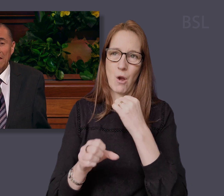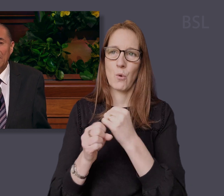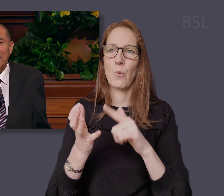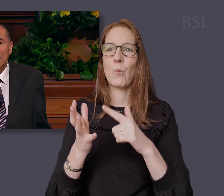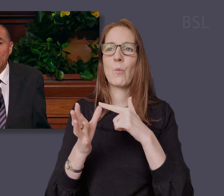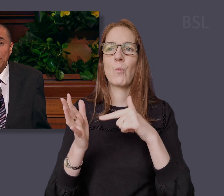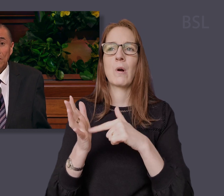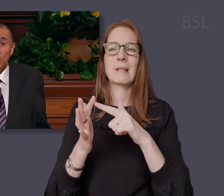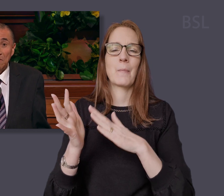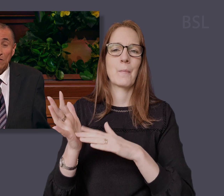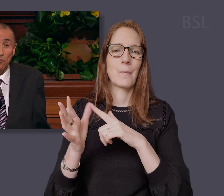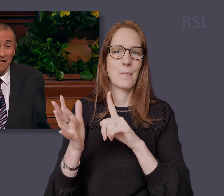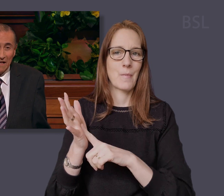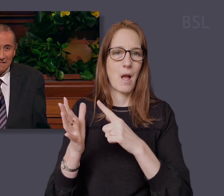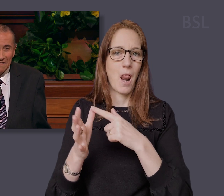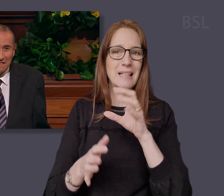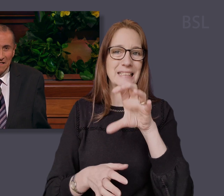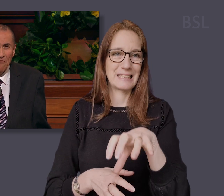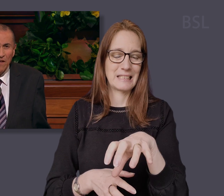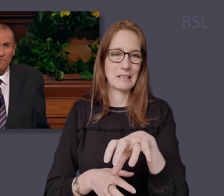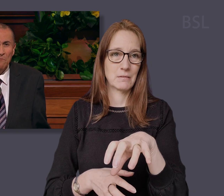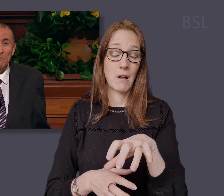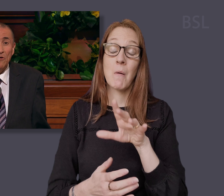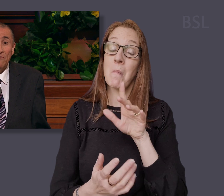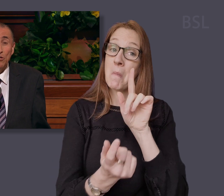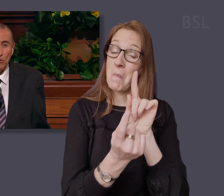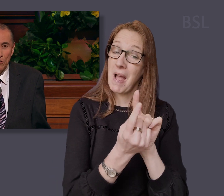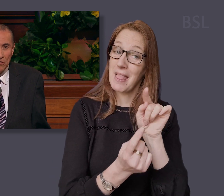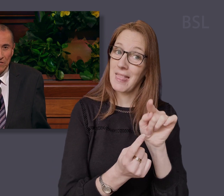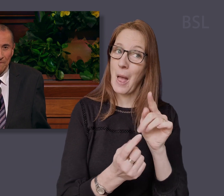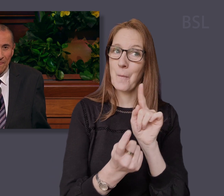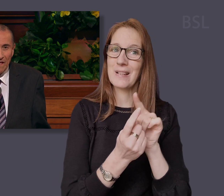There I had the opportunity to meet Julia, a faithful member of the Church.